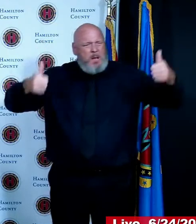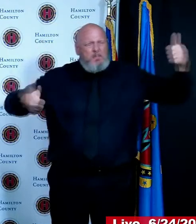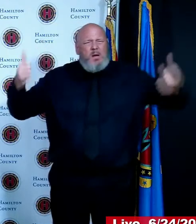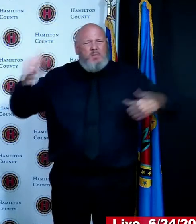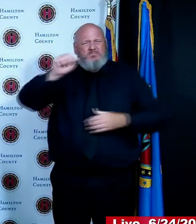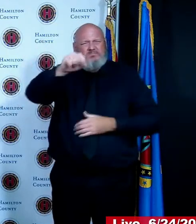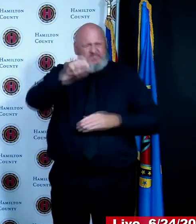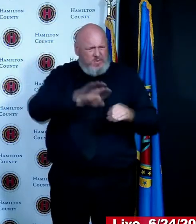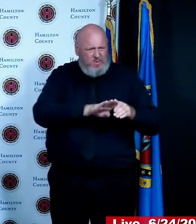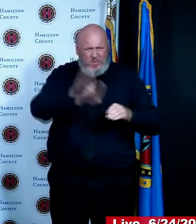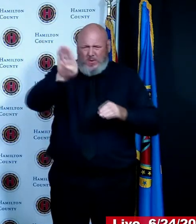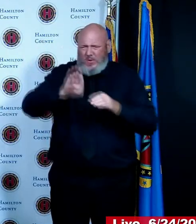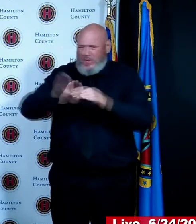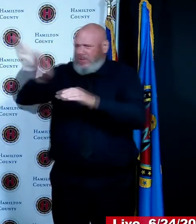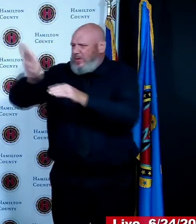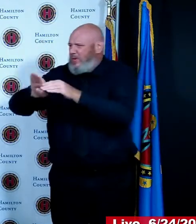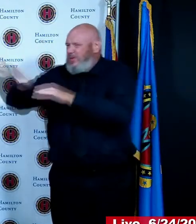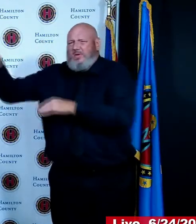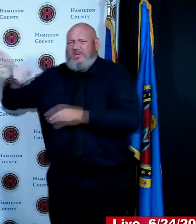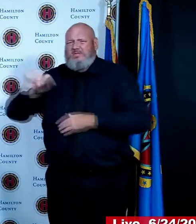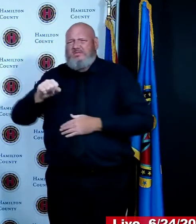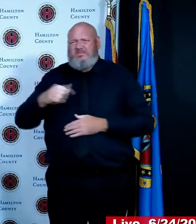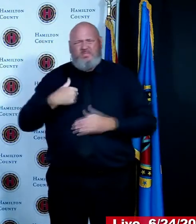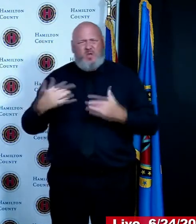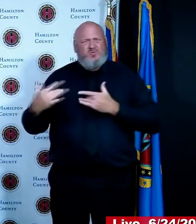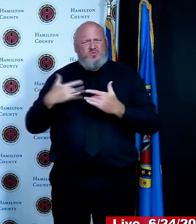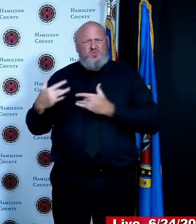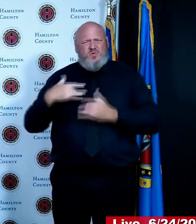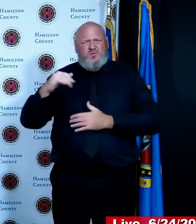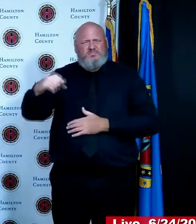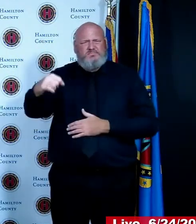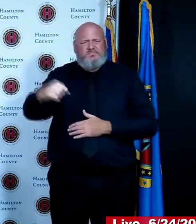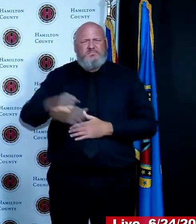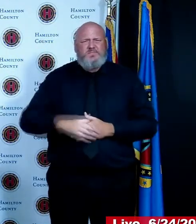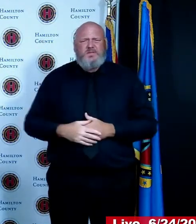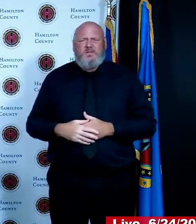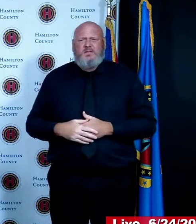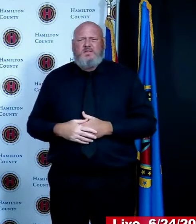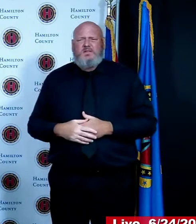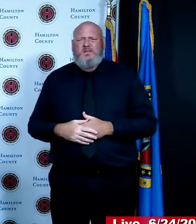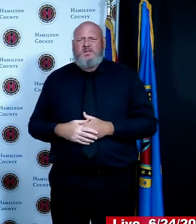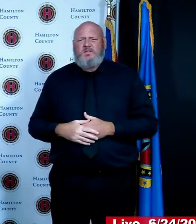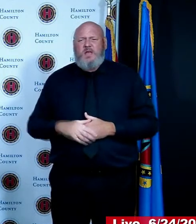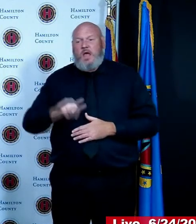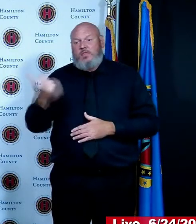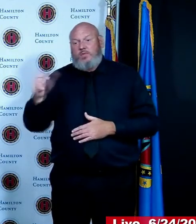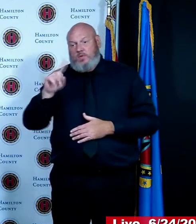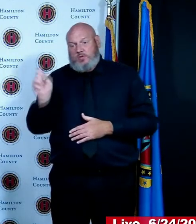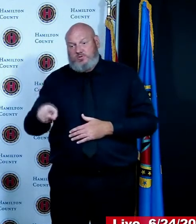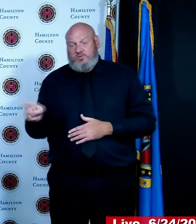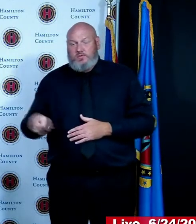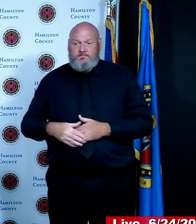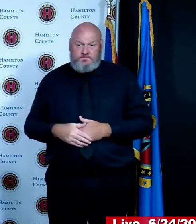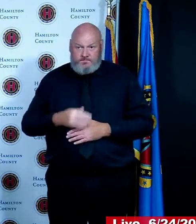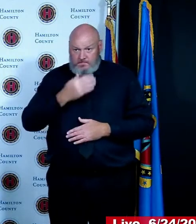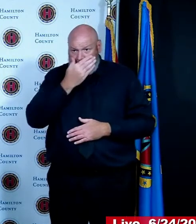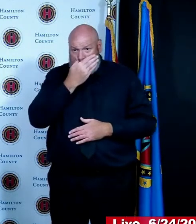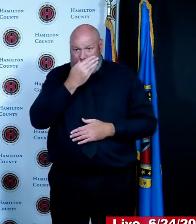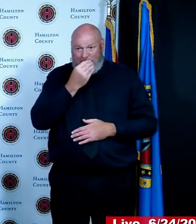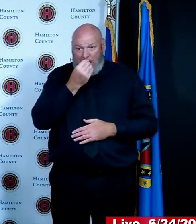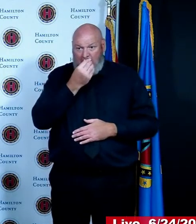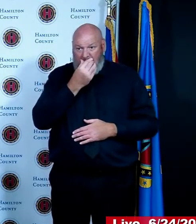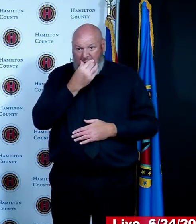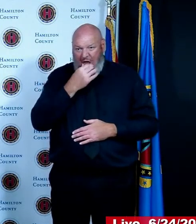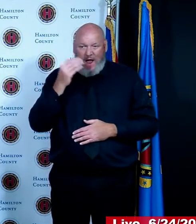up and then do you happen to know in reference to the asymptomatic people who